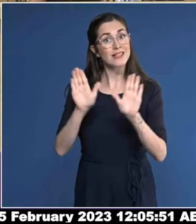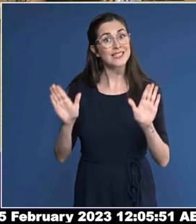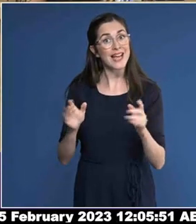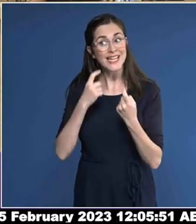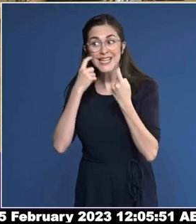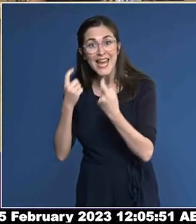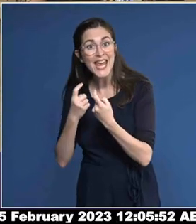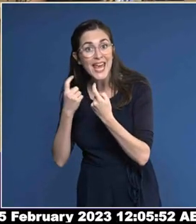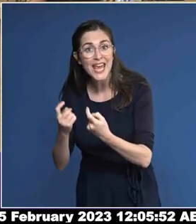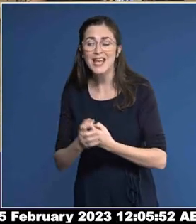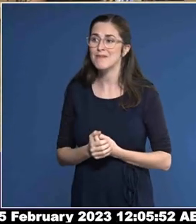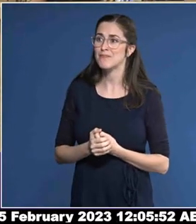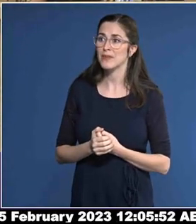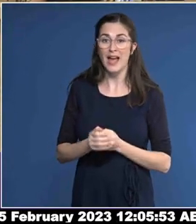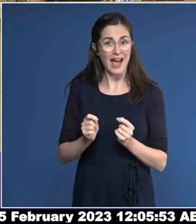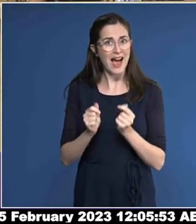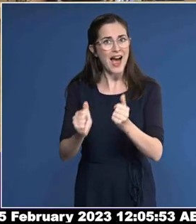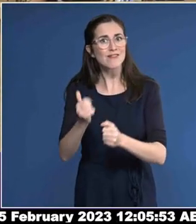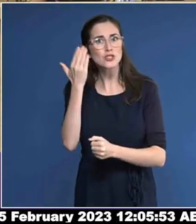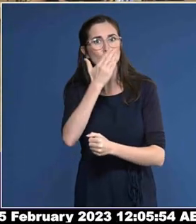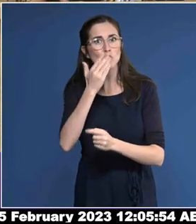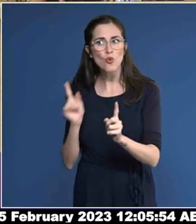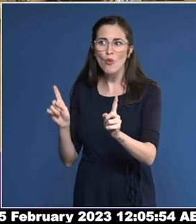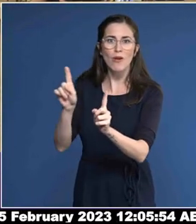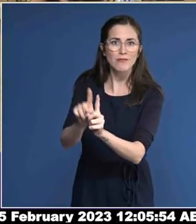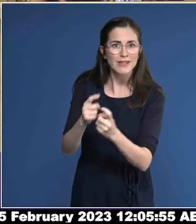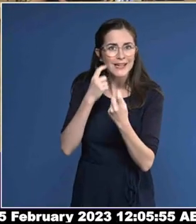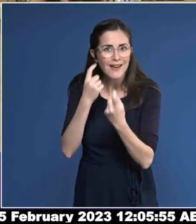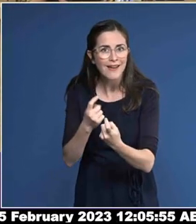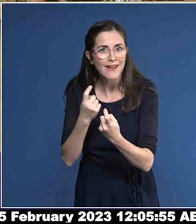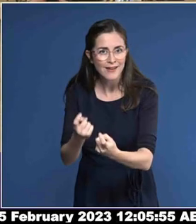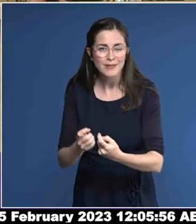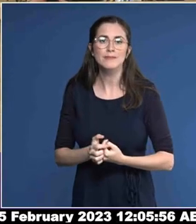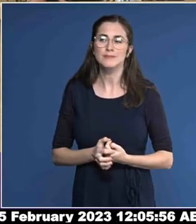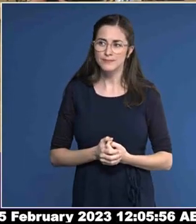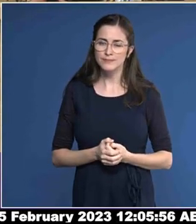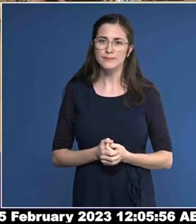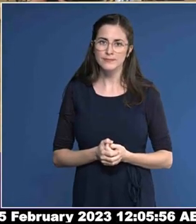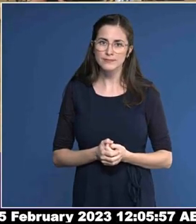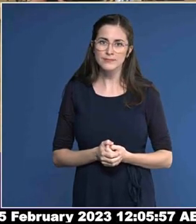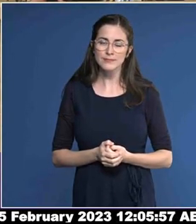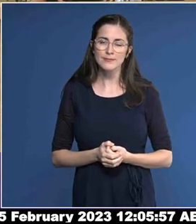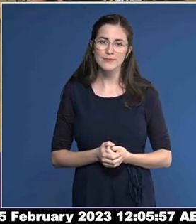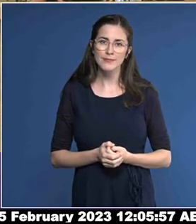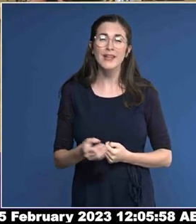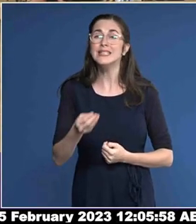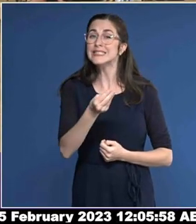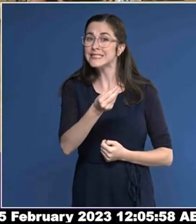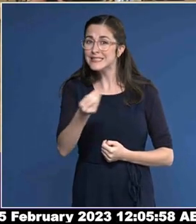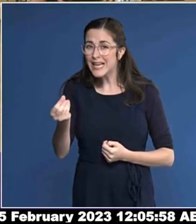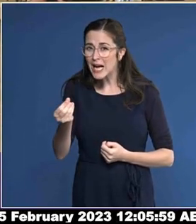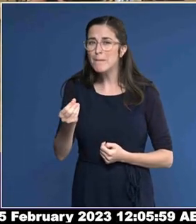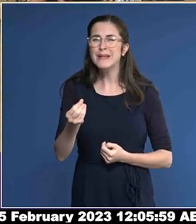services. We do provide also, in a limited way, some accommodation supports for people